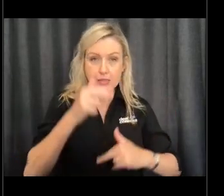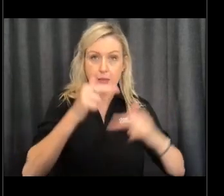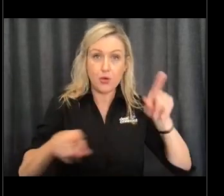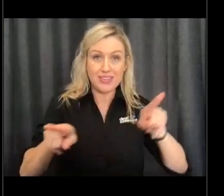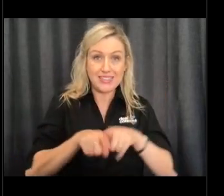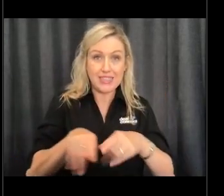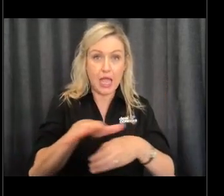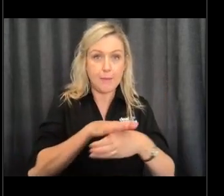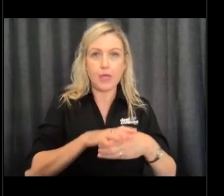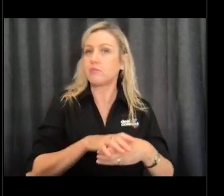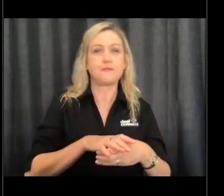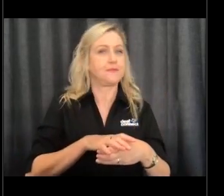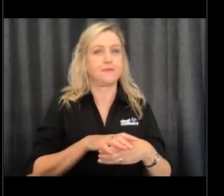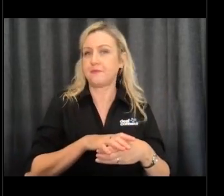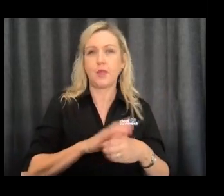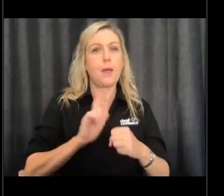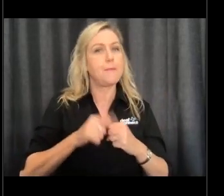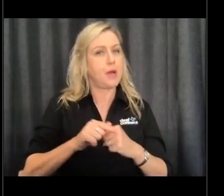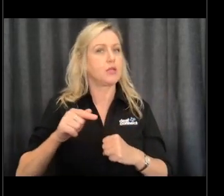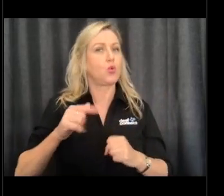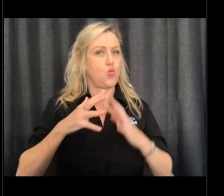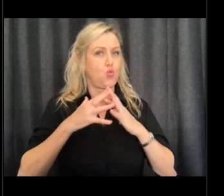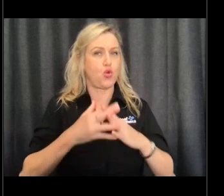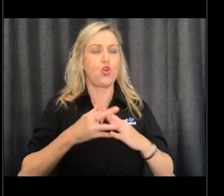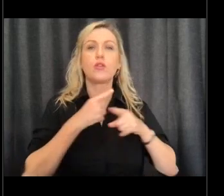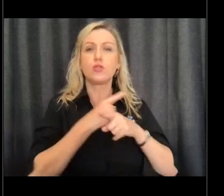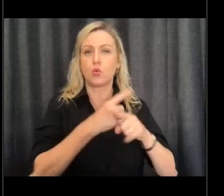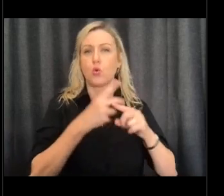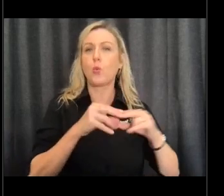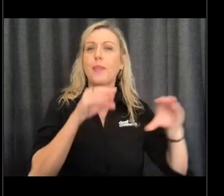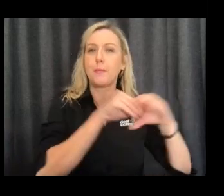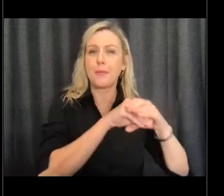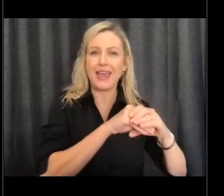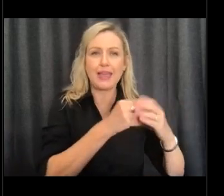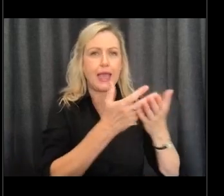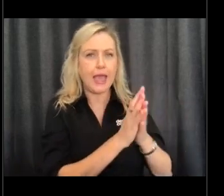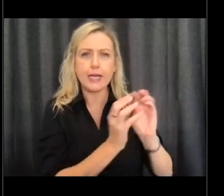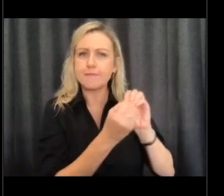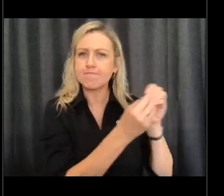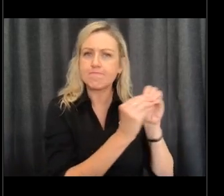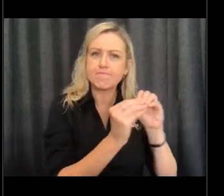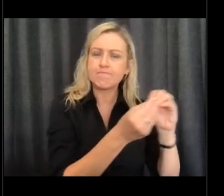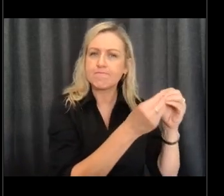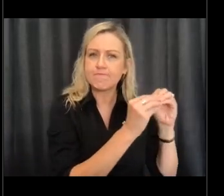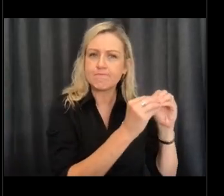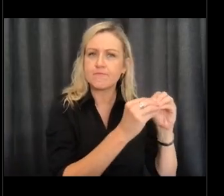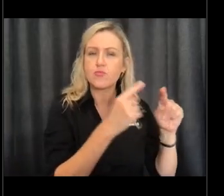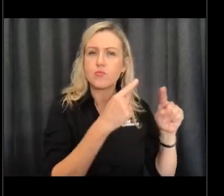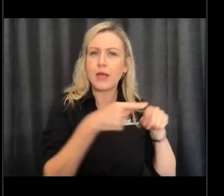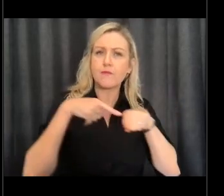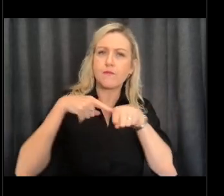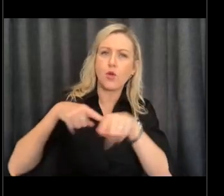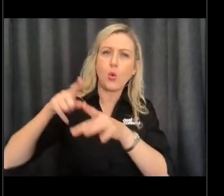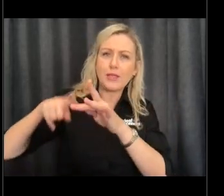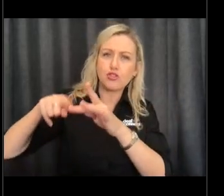you have the discussion about how can we do that and still meet the responsibilities which